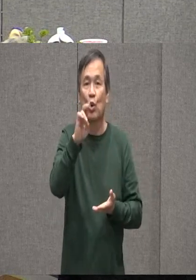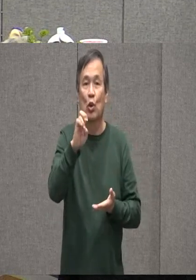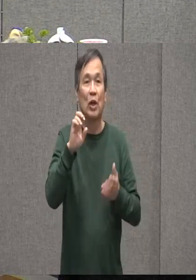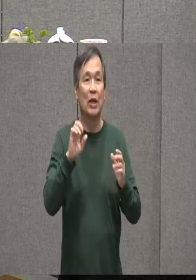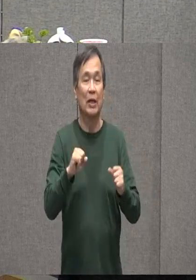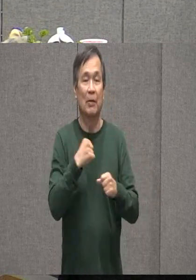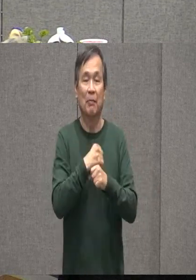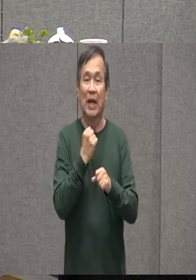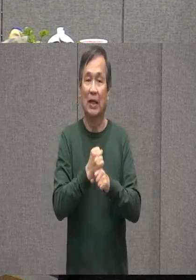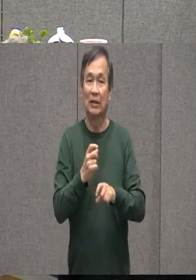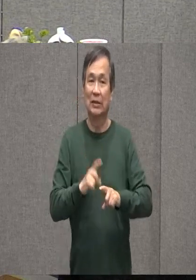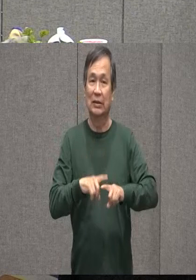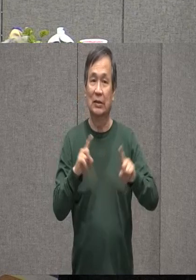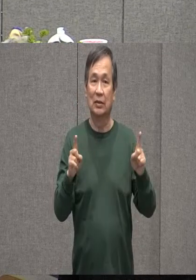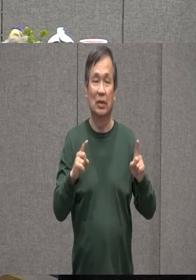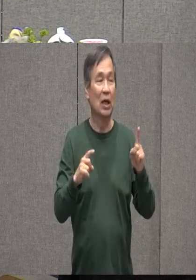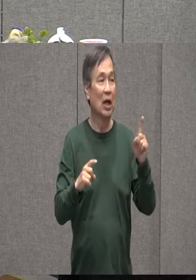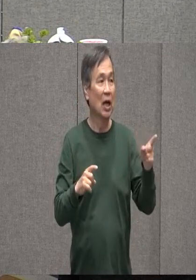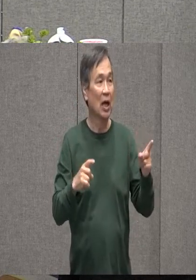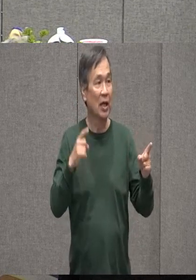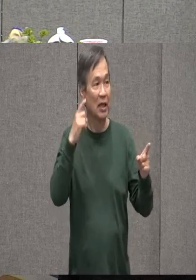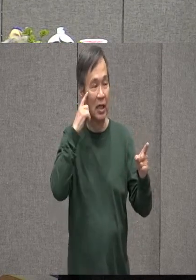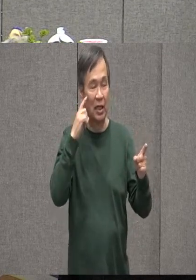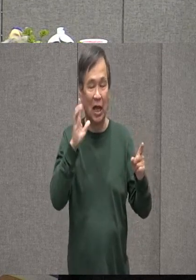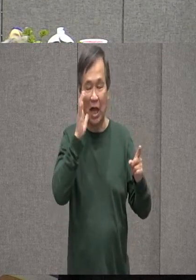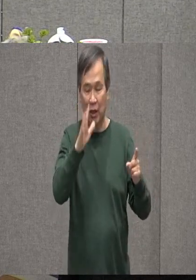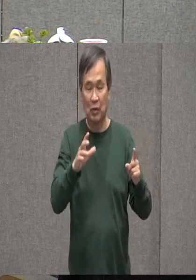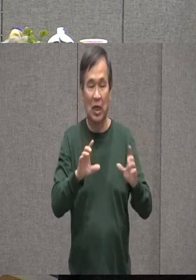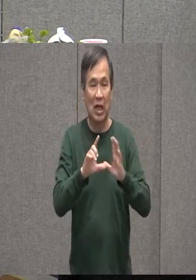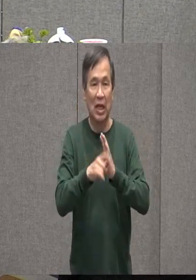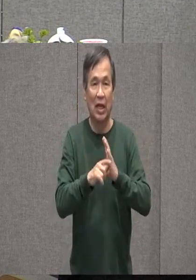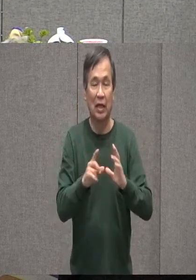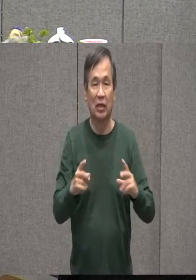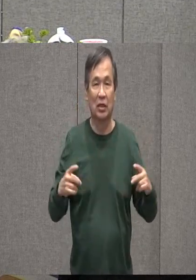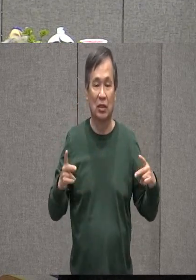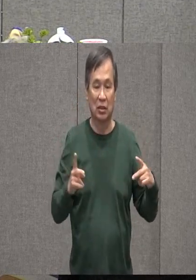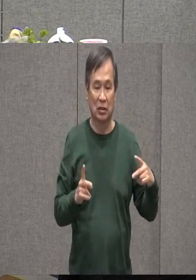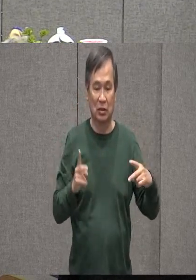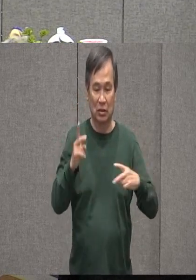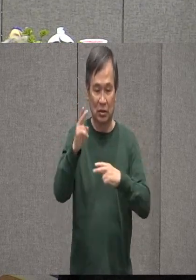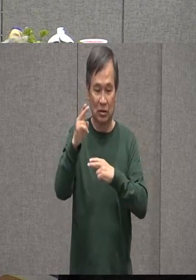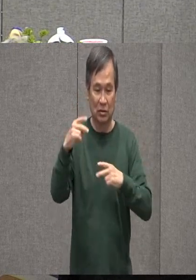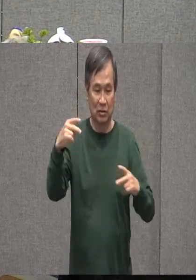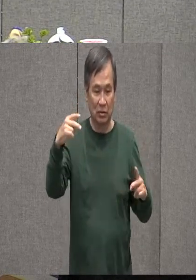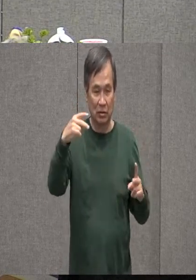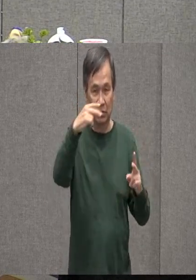I was actually thinking about cutting this piece off and turning this into a little house for some of my toys